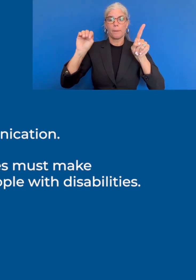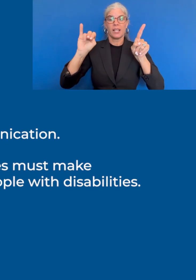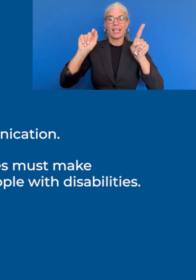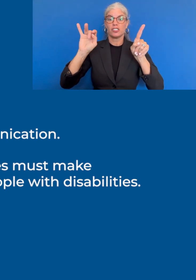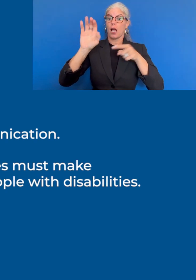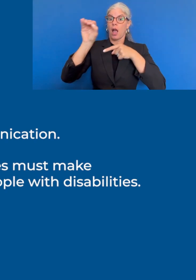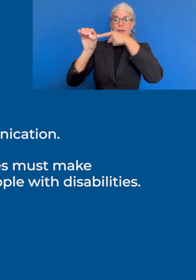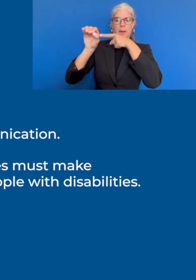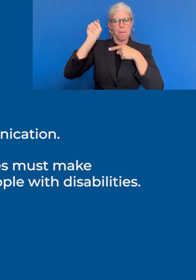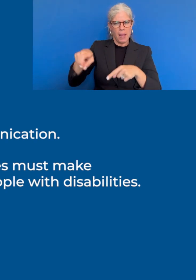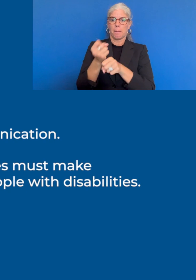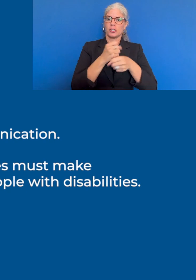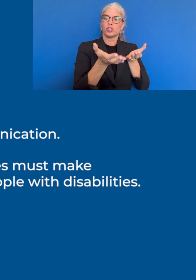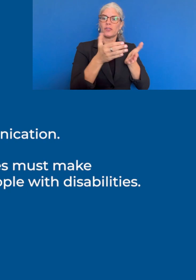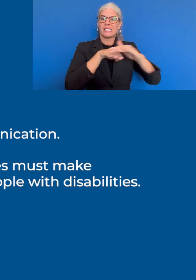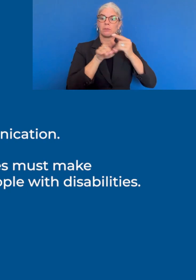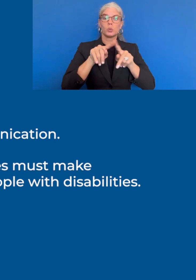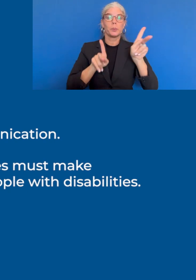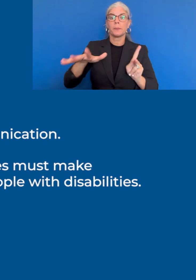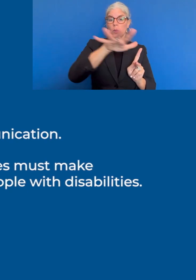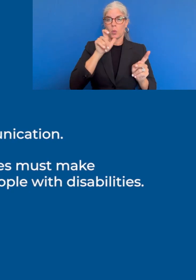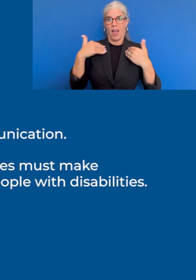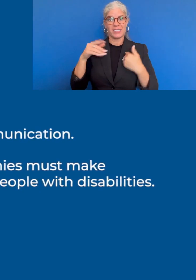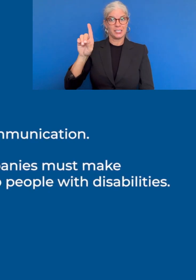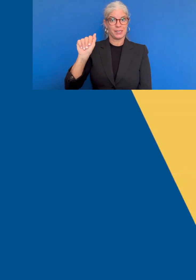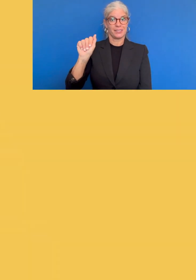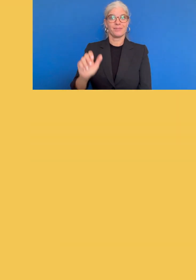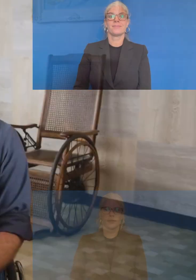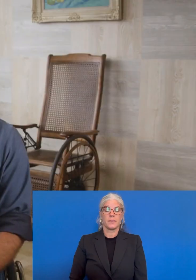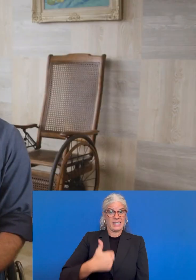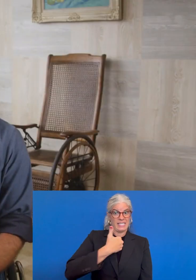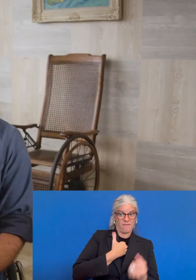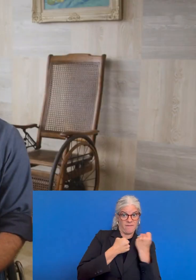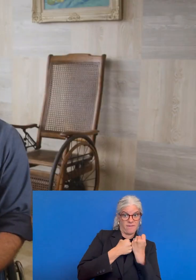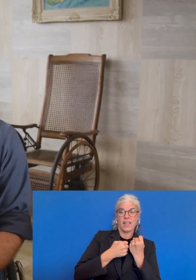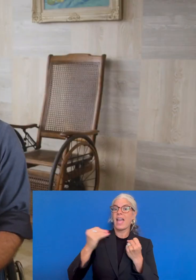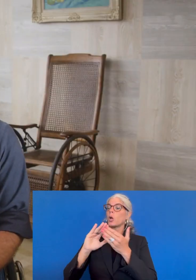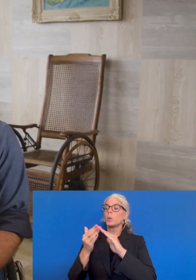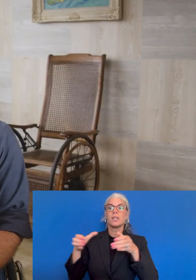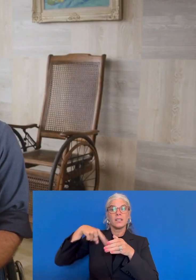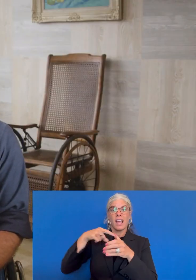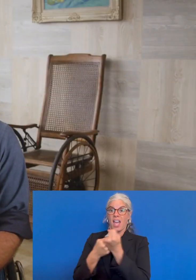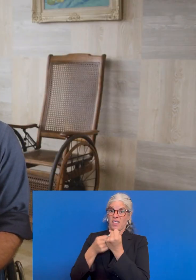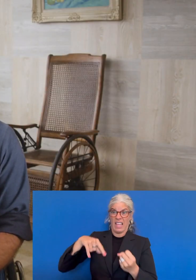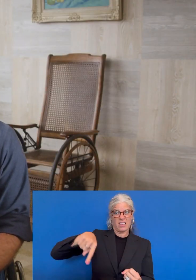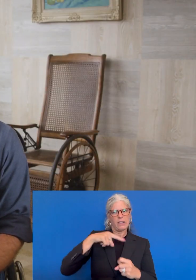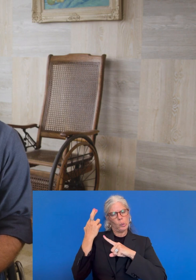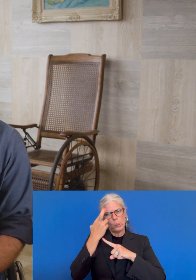must make their services accessible to people with disabilities. Self and community advocates have been the driving force